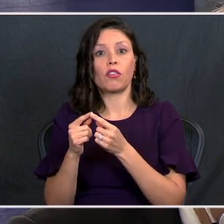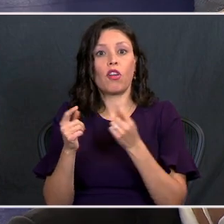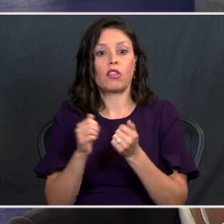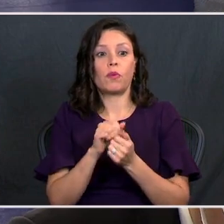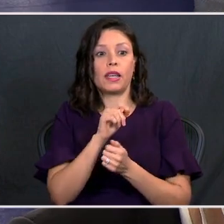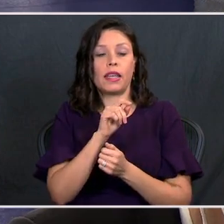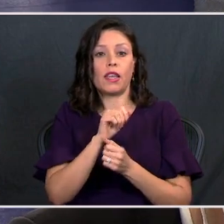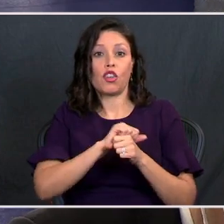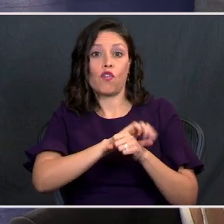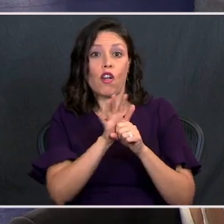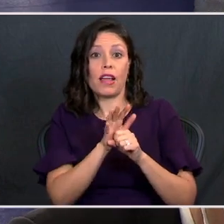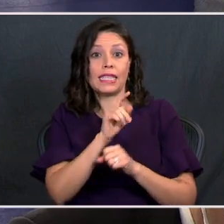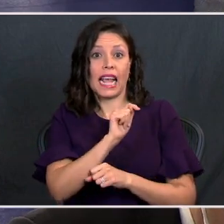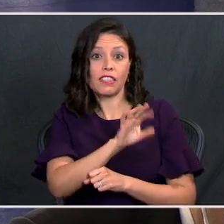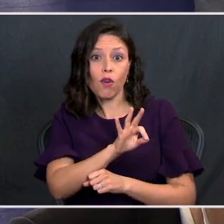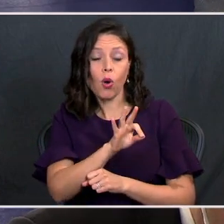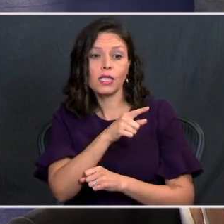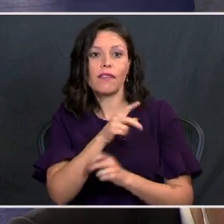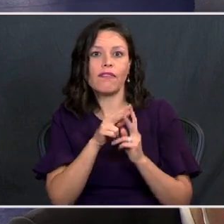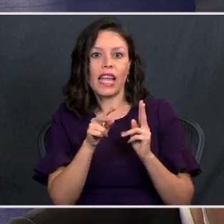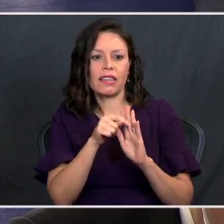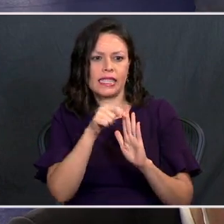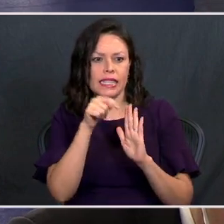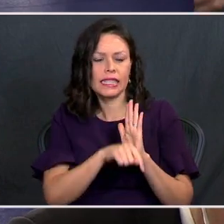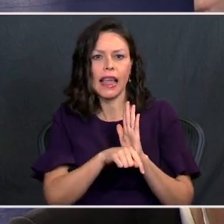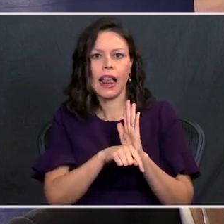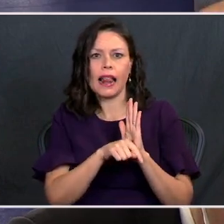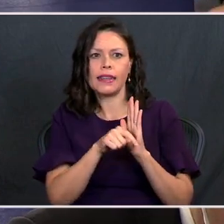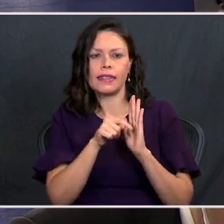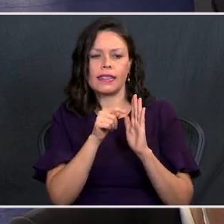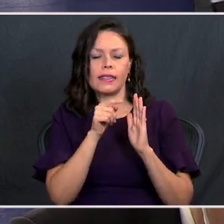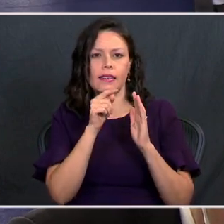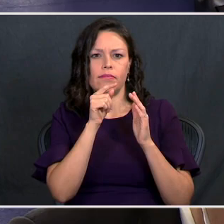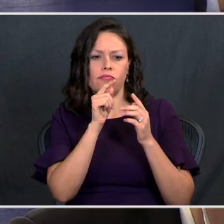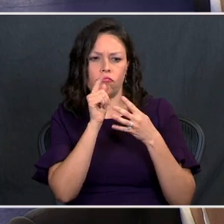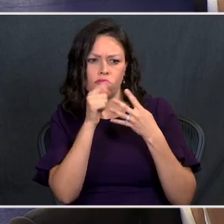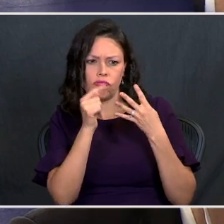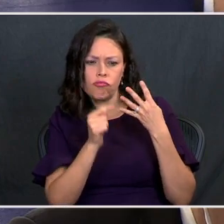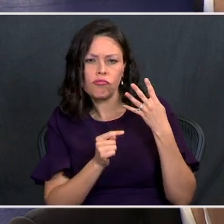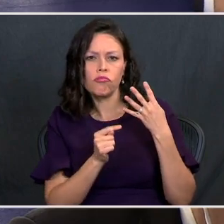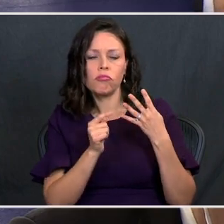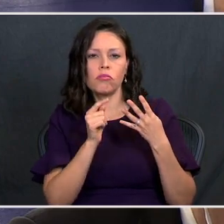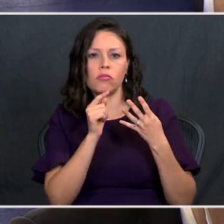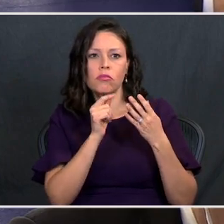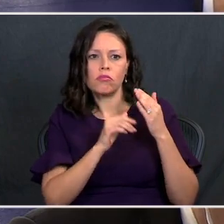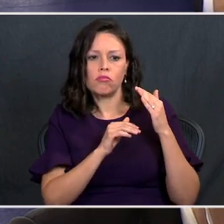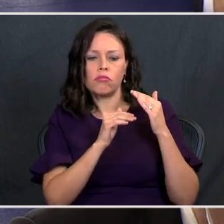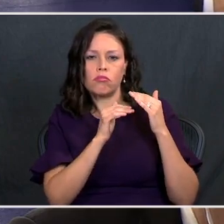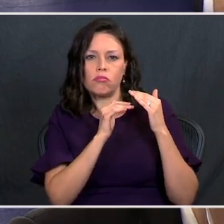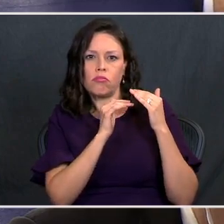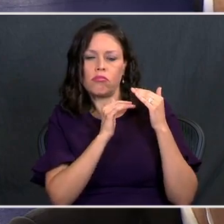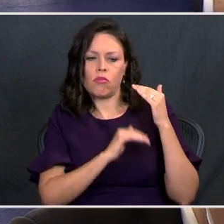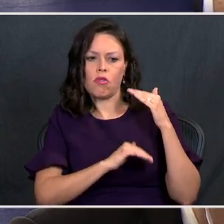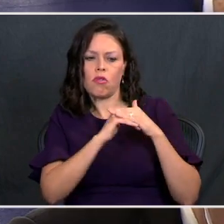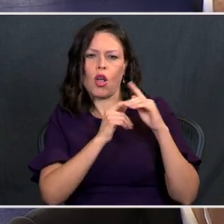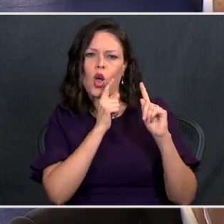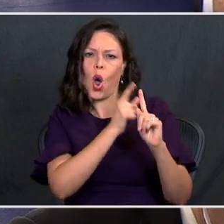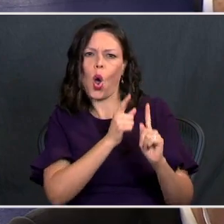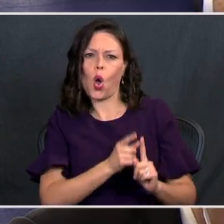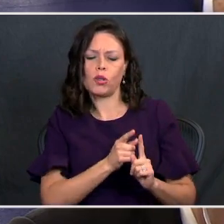of course, you've got very detailed, you know, benchmarks about what that -- what you want to achieve, sort of, moment by moment.